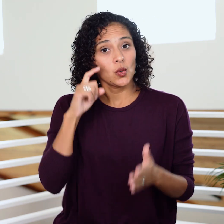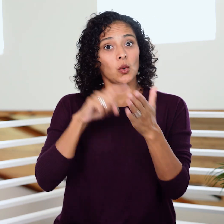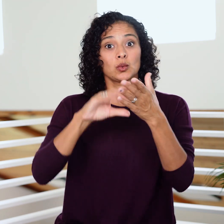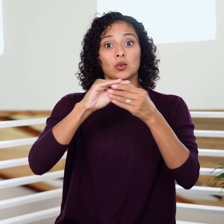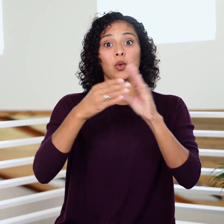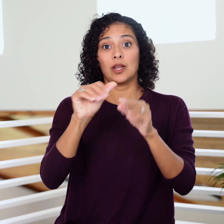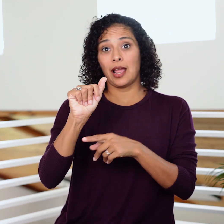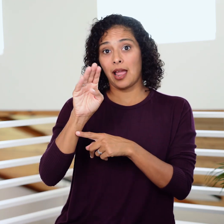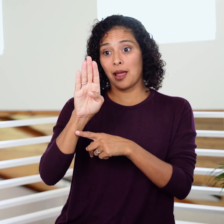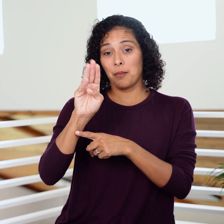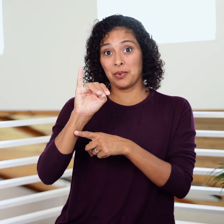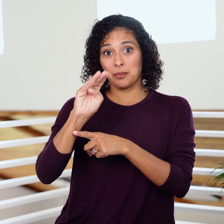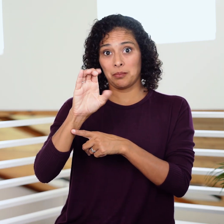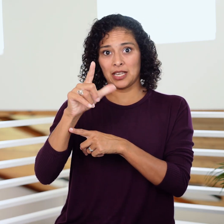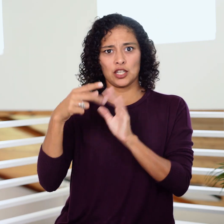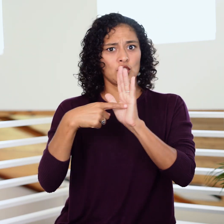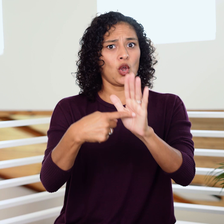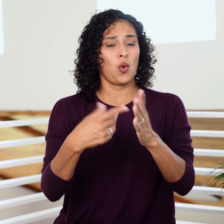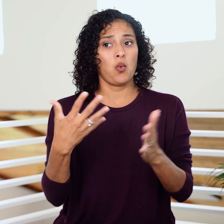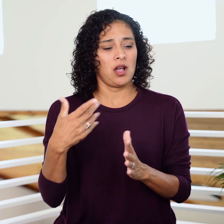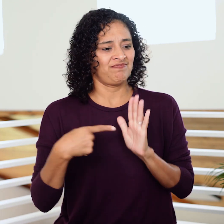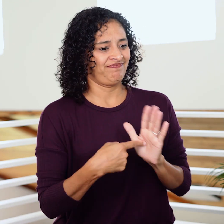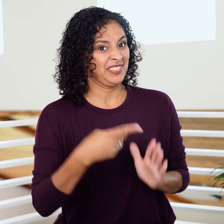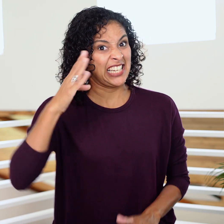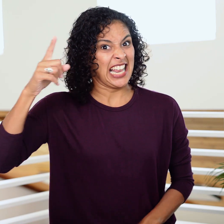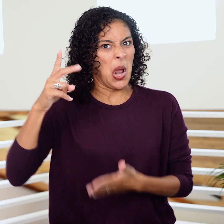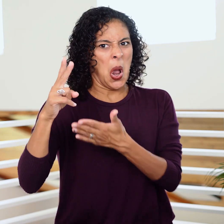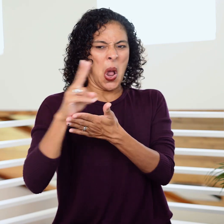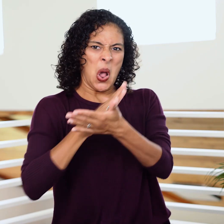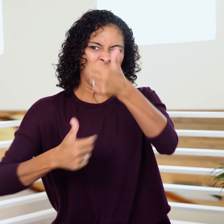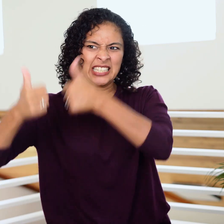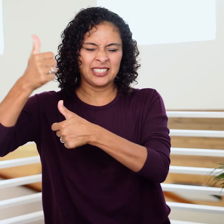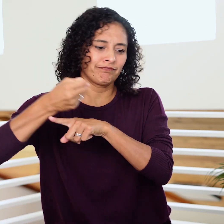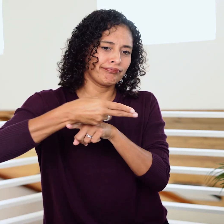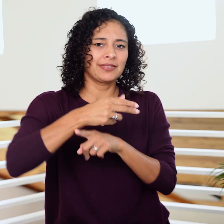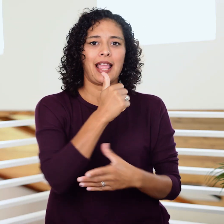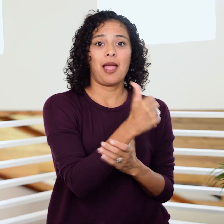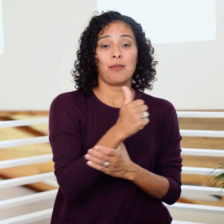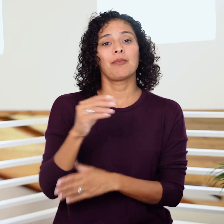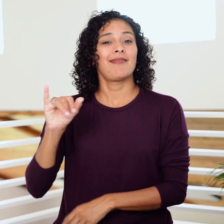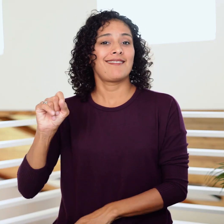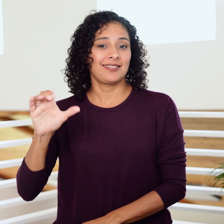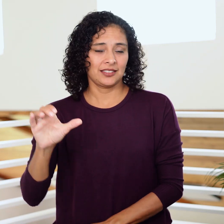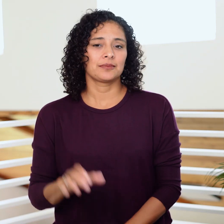In both stories, Abimelech demonstrates a higher view of God’s holiness than Abe and Isaac do!